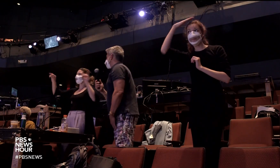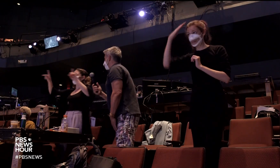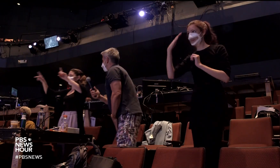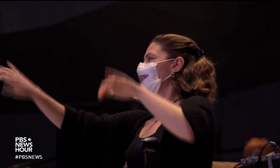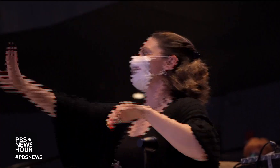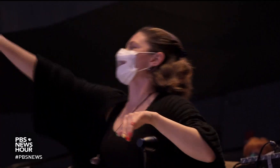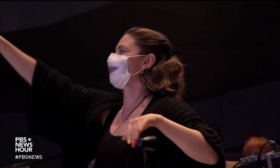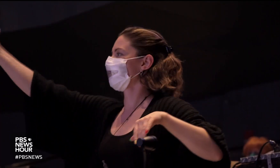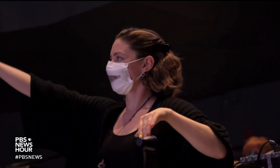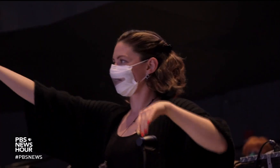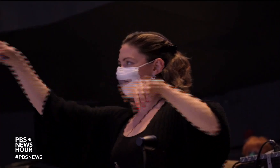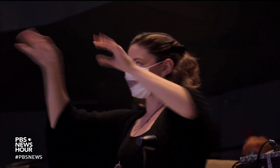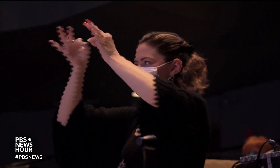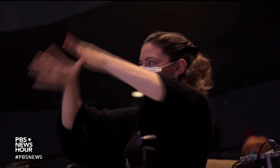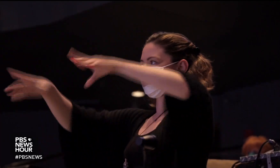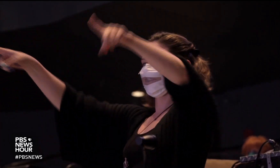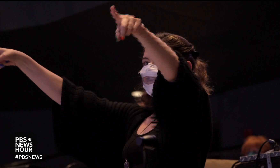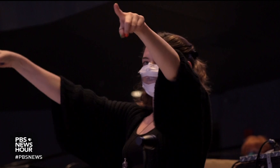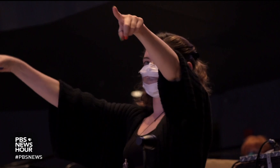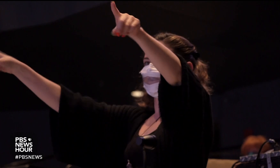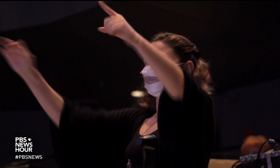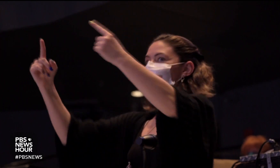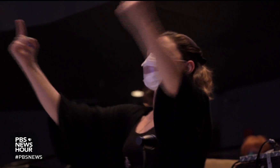hearing. One depth deaf director is Sandra May Frank, a star of the